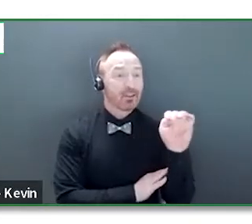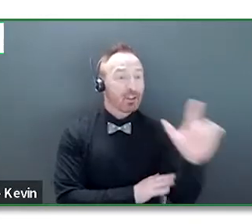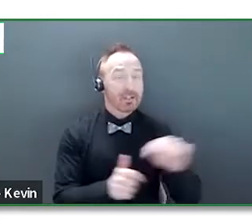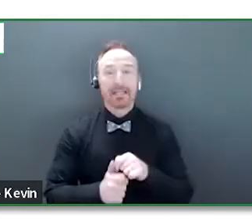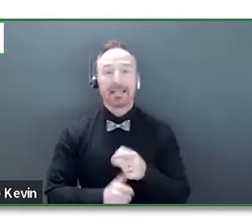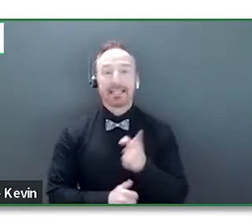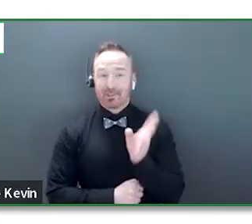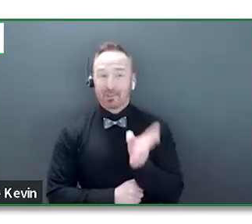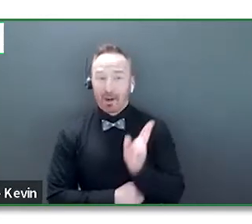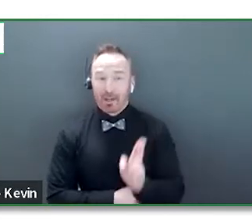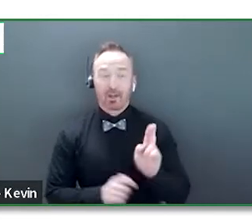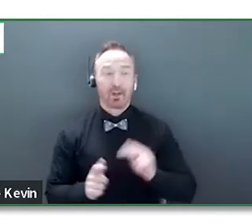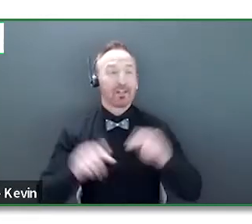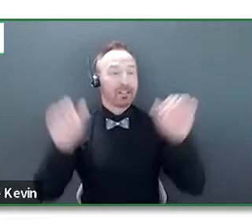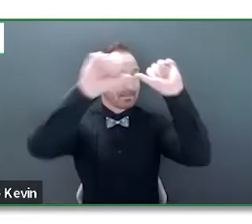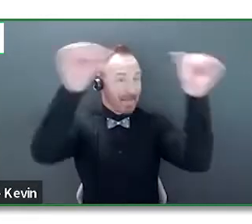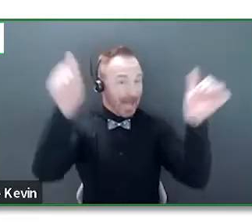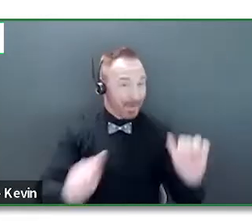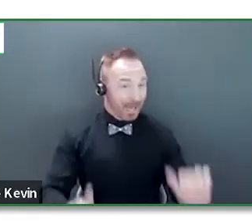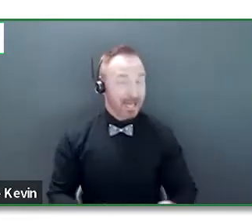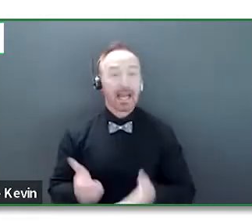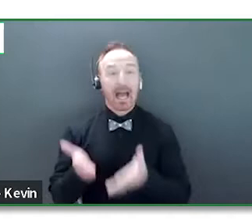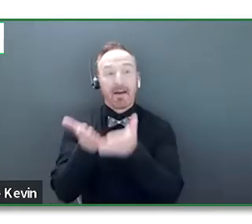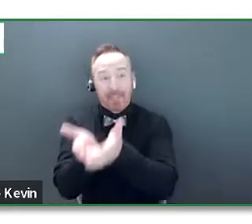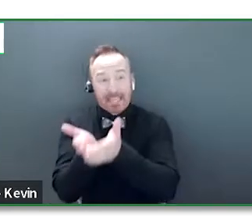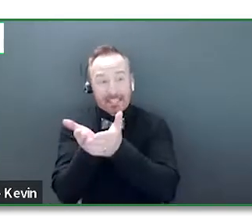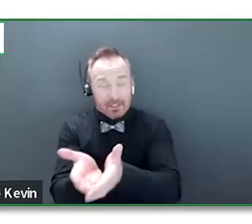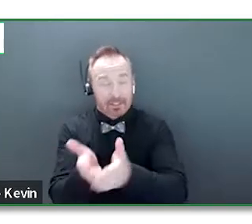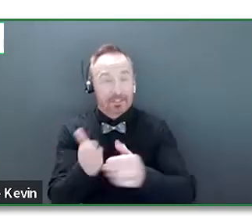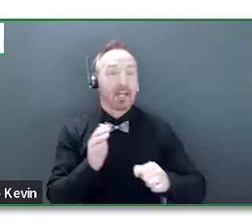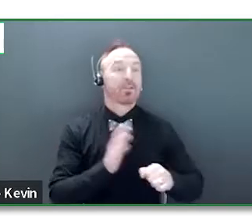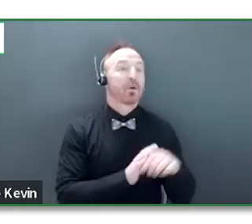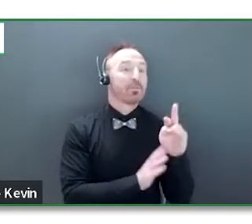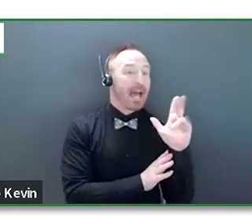bastions, and batteries for the historic sites. We have that are related to our